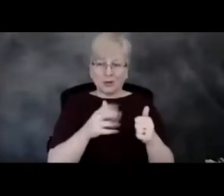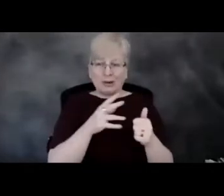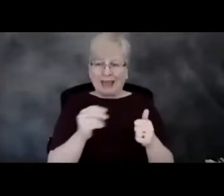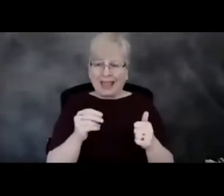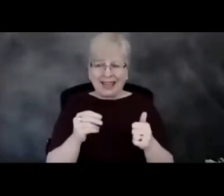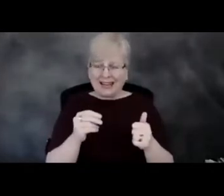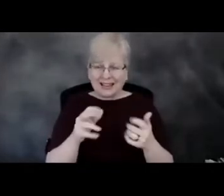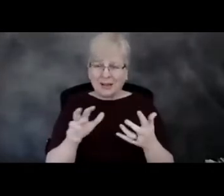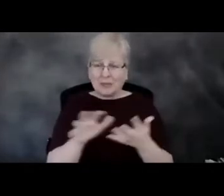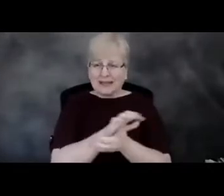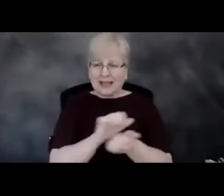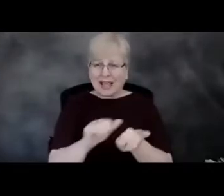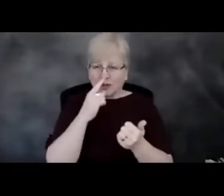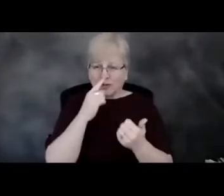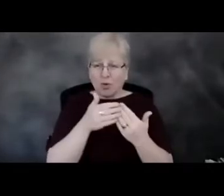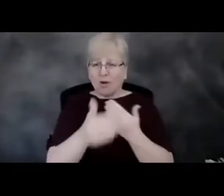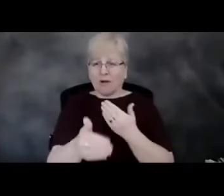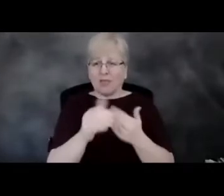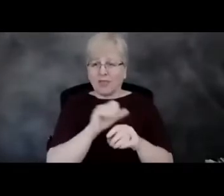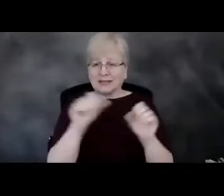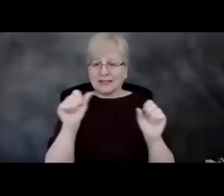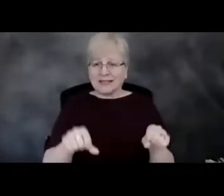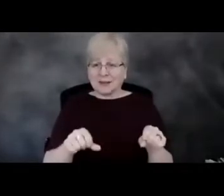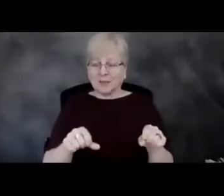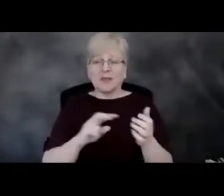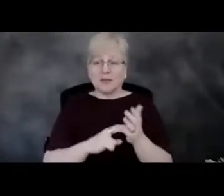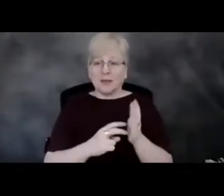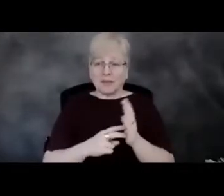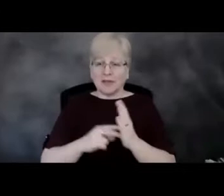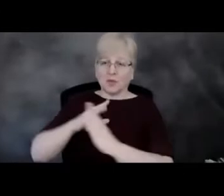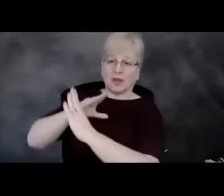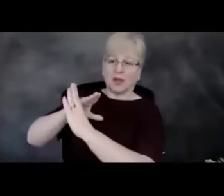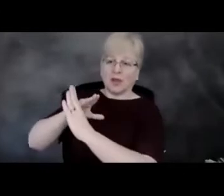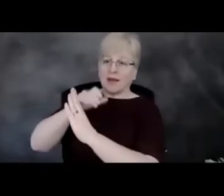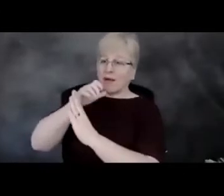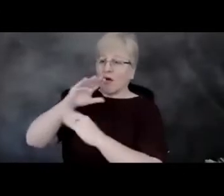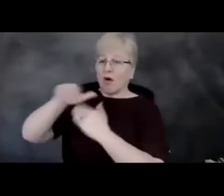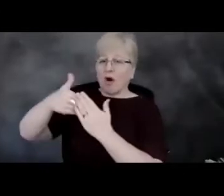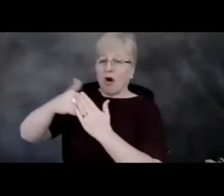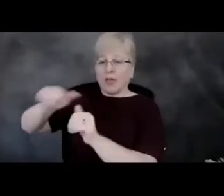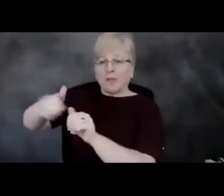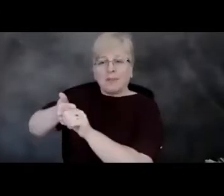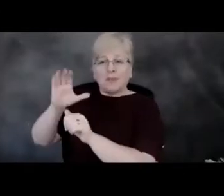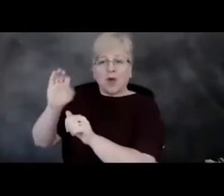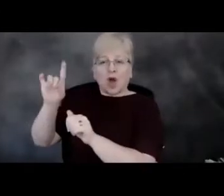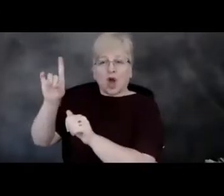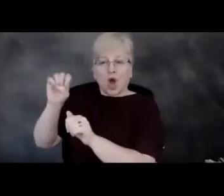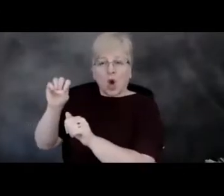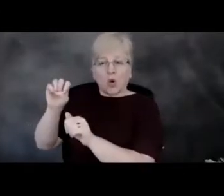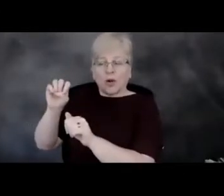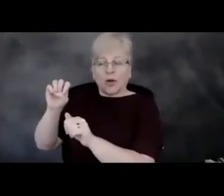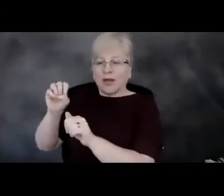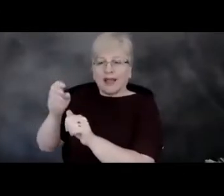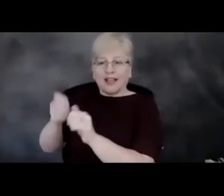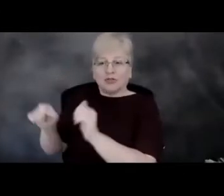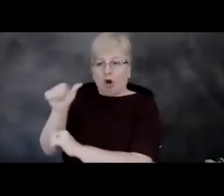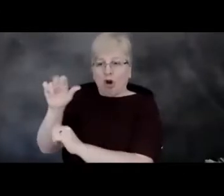16:46:06 So we remove all of that code, and you just see it as plain text, if you will